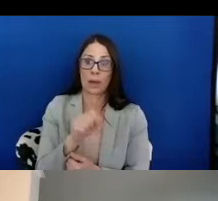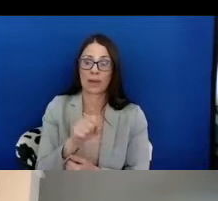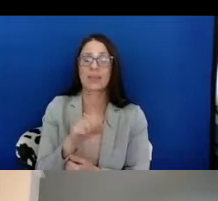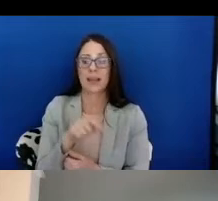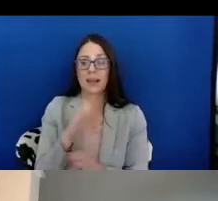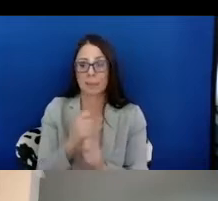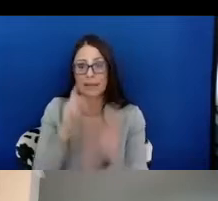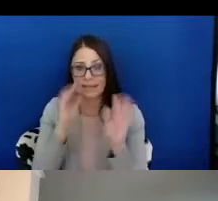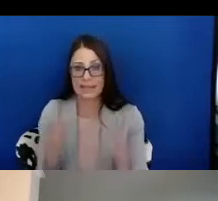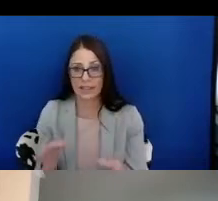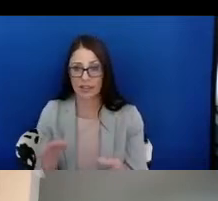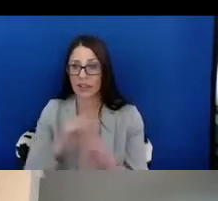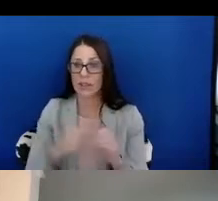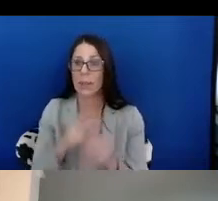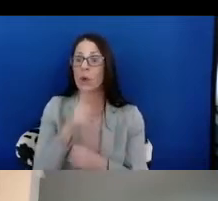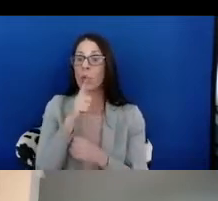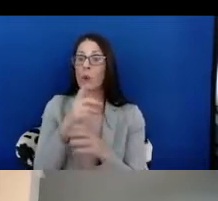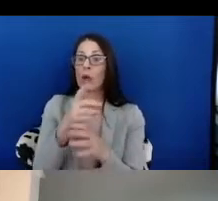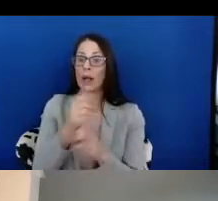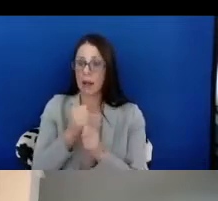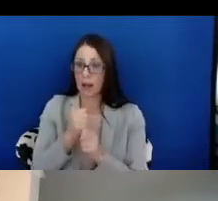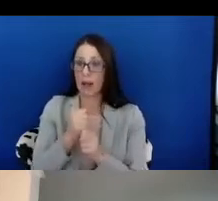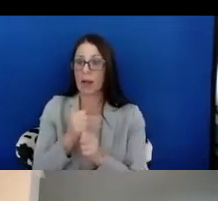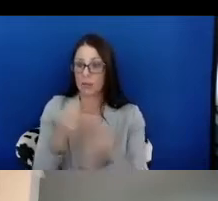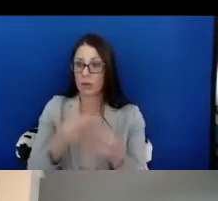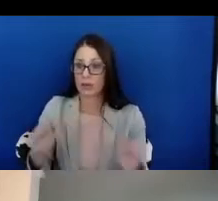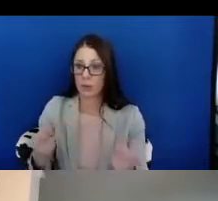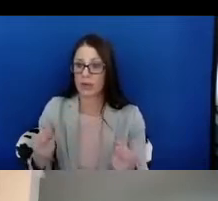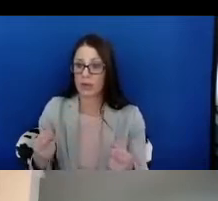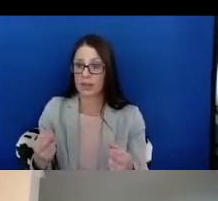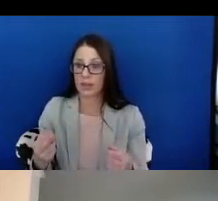about who got resources at the bedside of their patients.